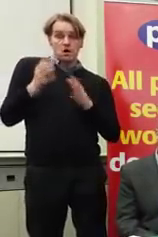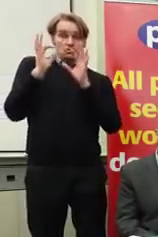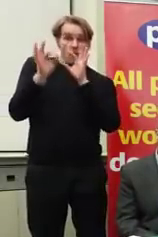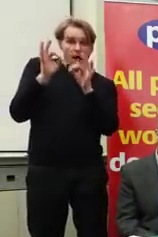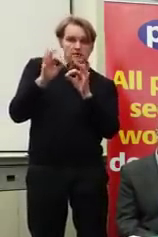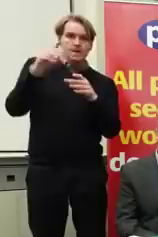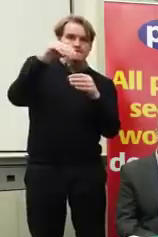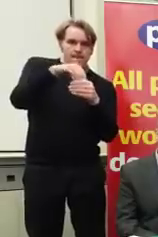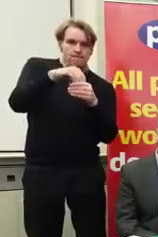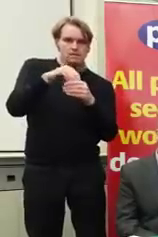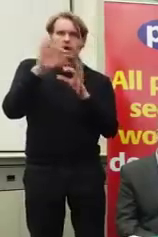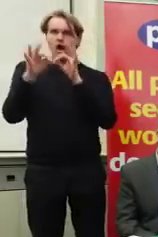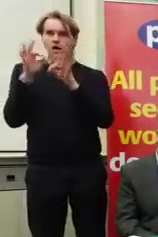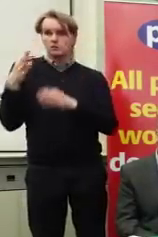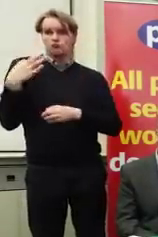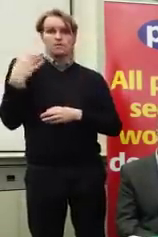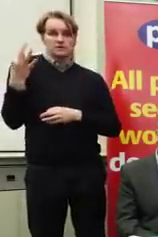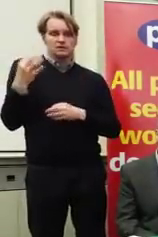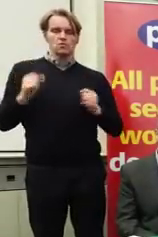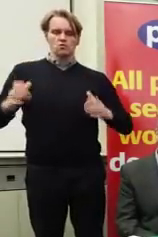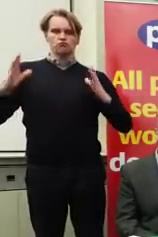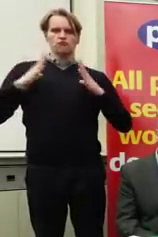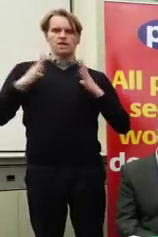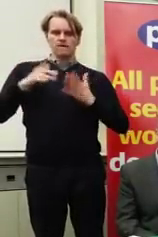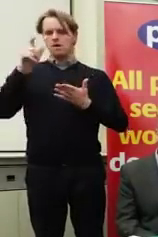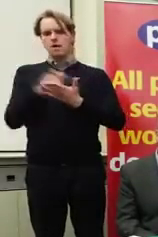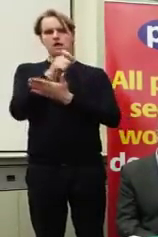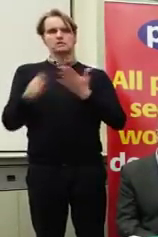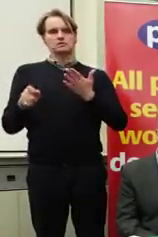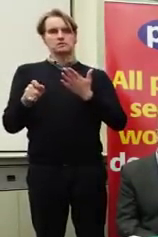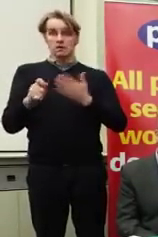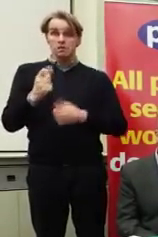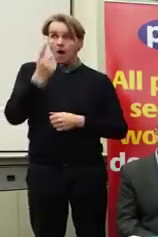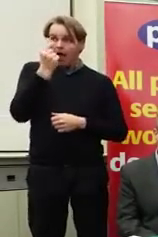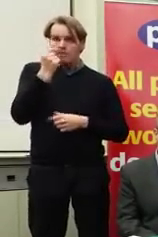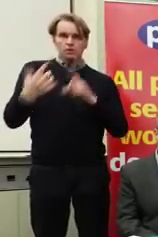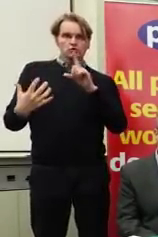to ensure that we are ballot ready. That we are able to win any statutory ballot